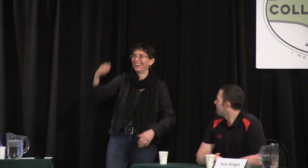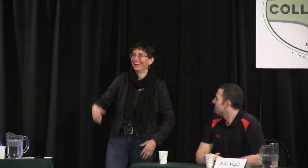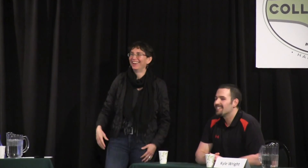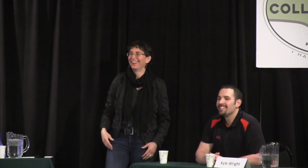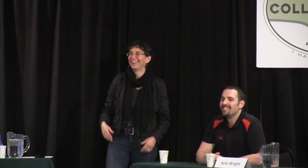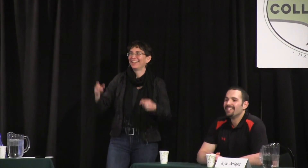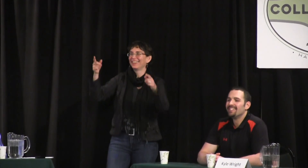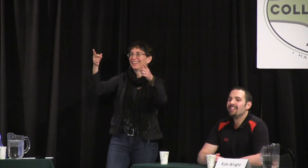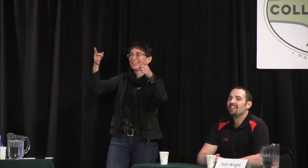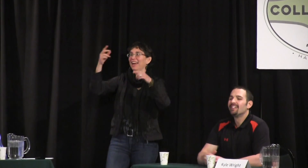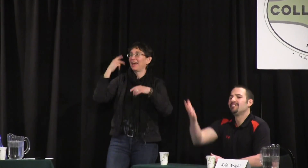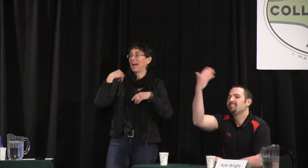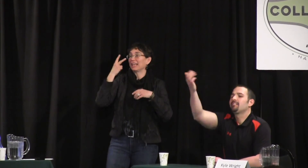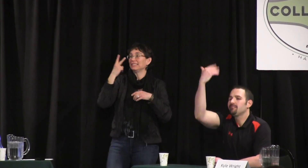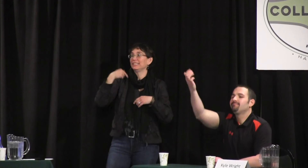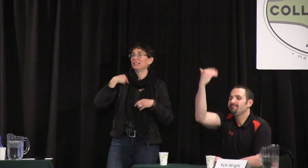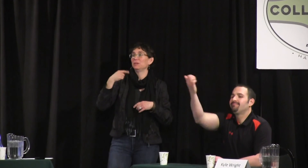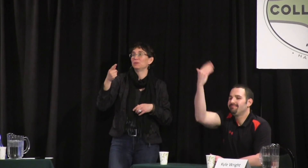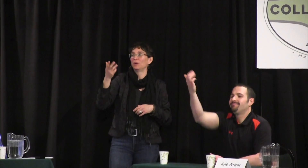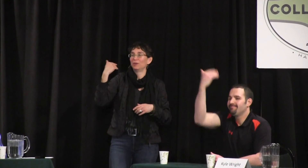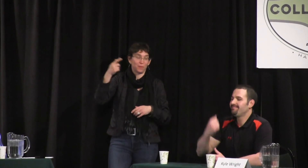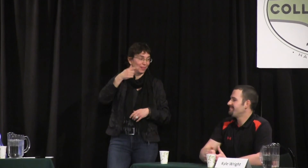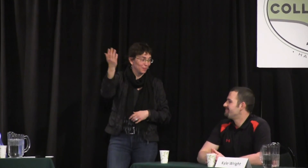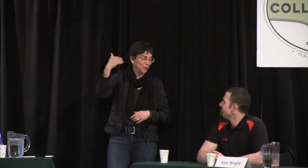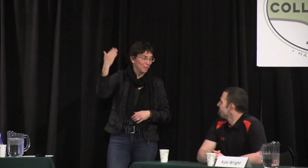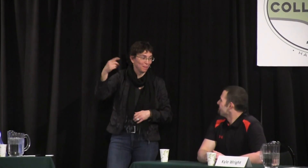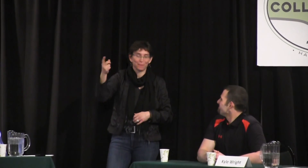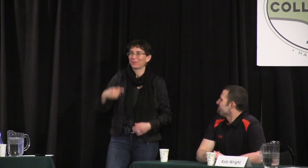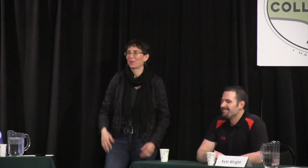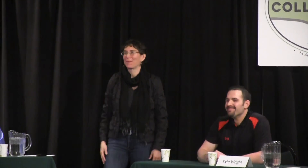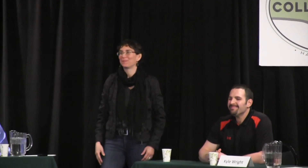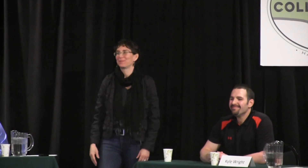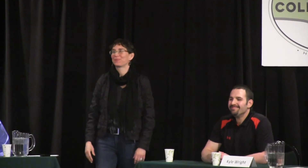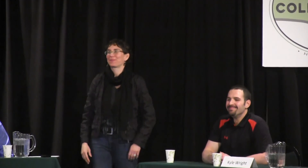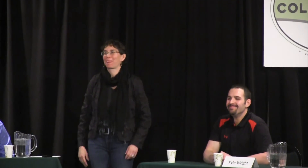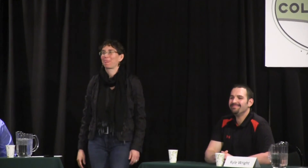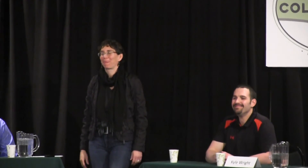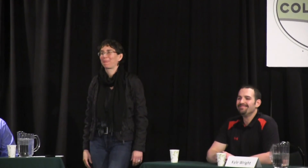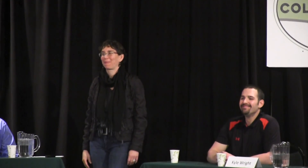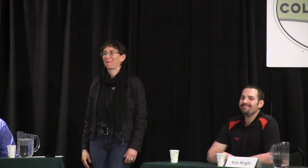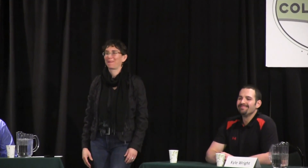Elise: Brave soul. Come up. Come on down with us, yeah.